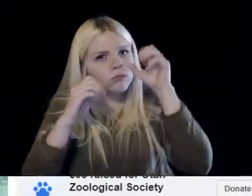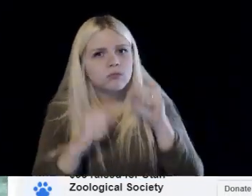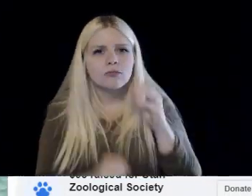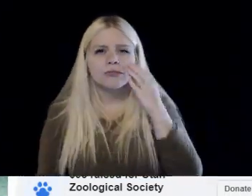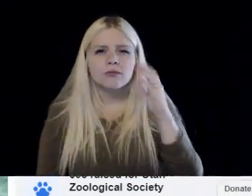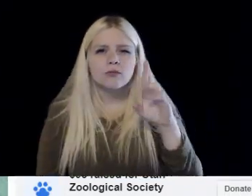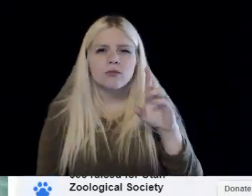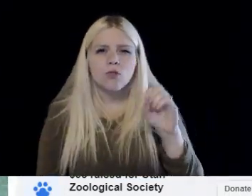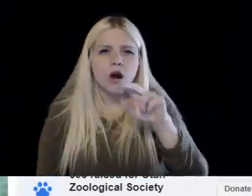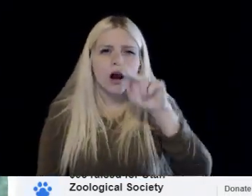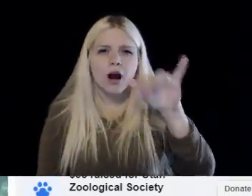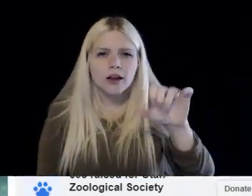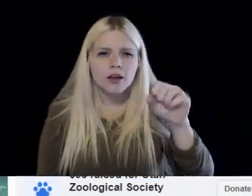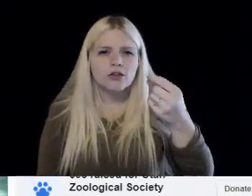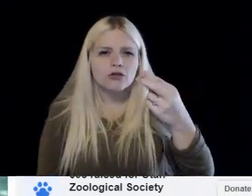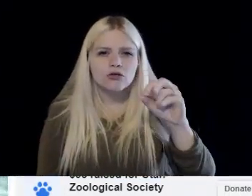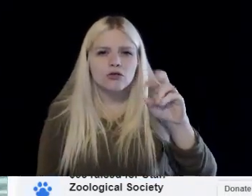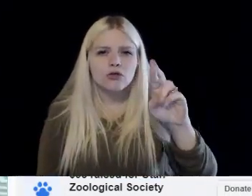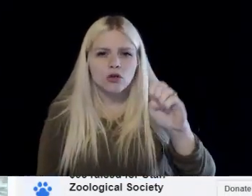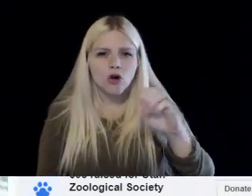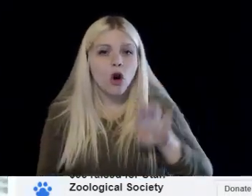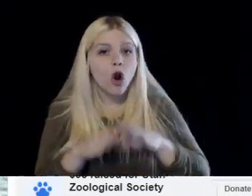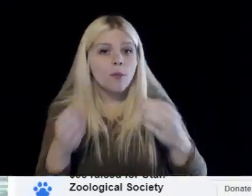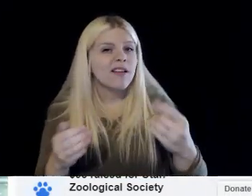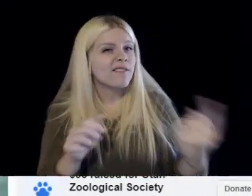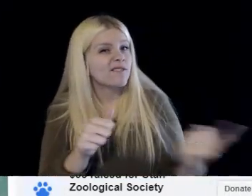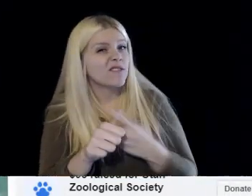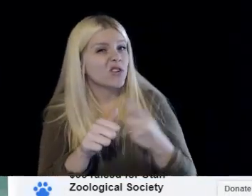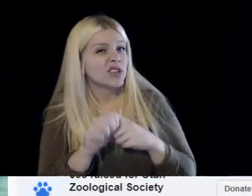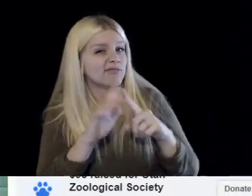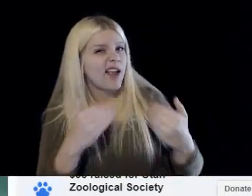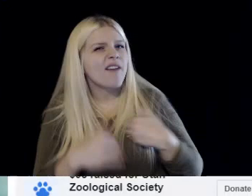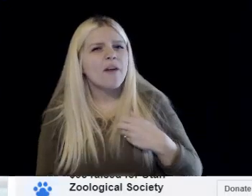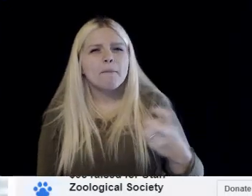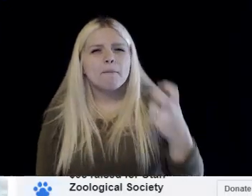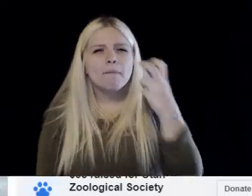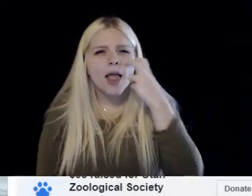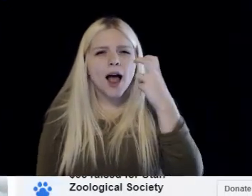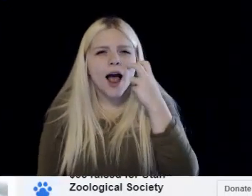and he was blind. But he moved so beautifully through the water, and you